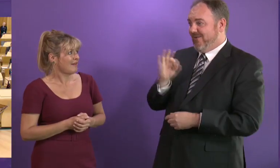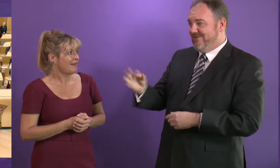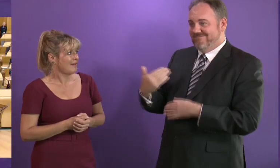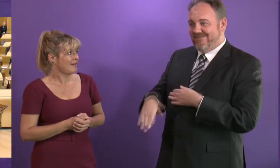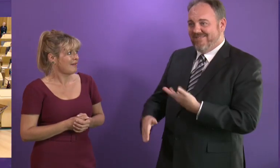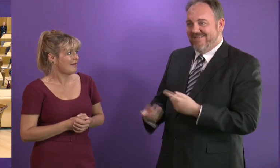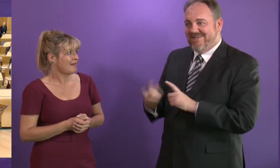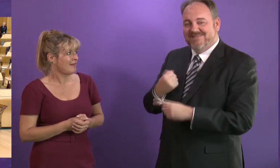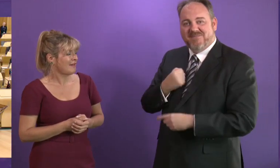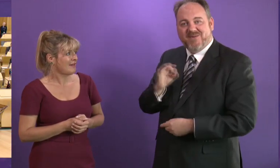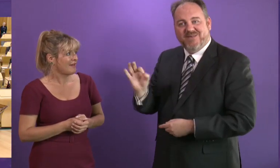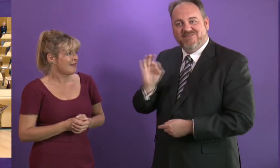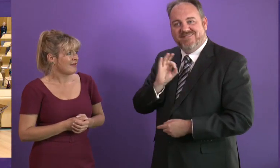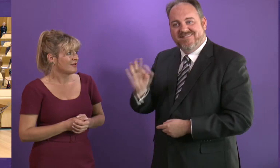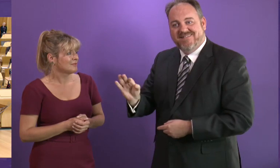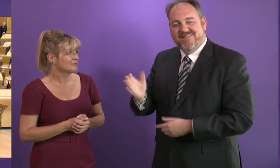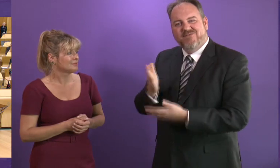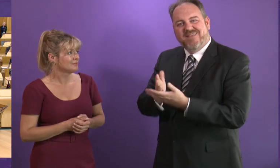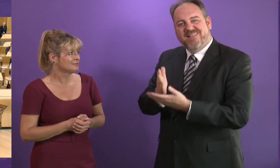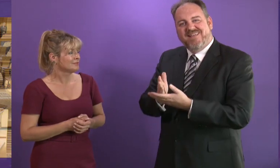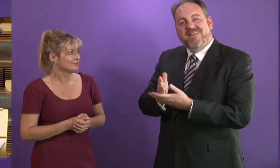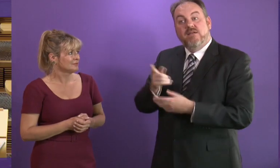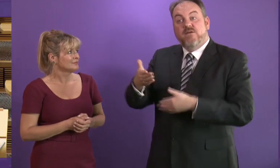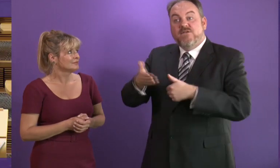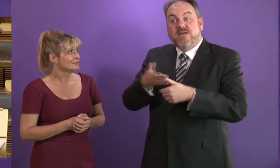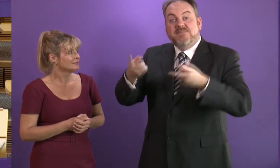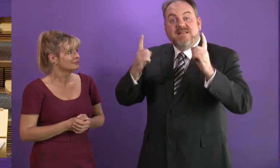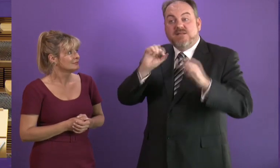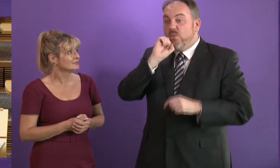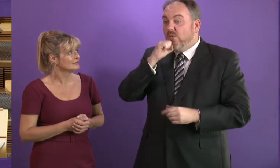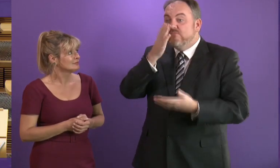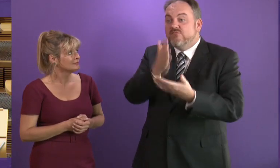First Minister will not promise to increase the funding to Scotland’s universities,